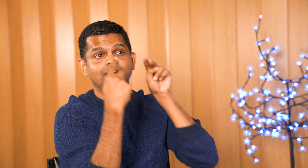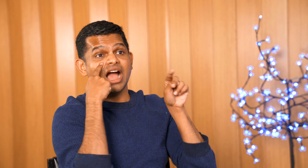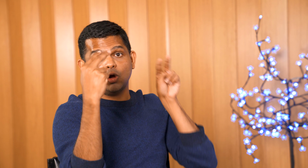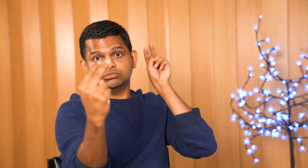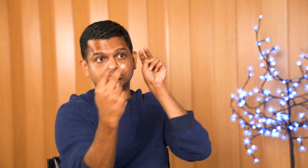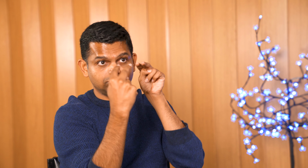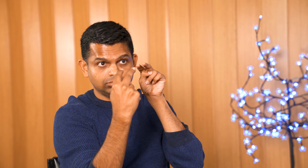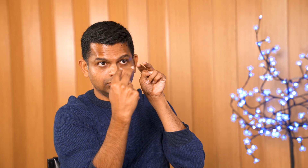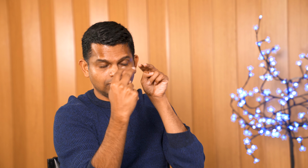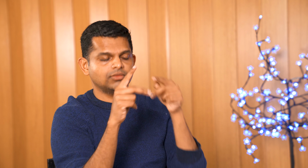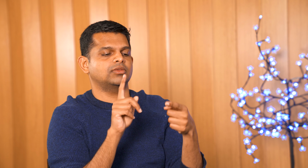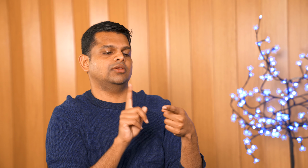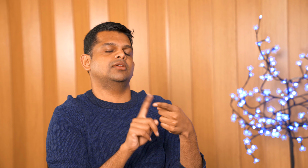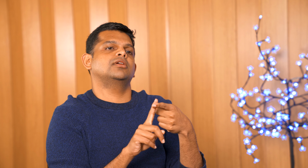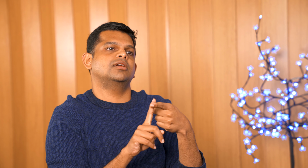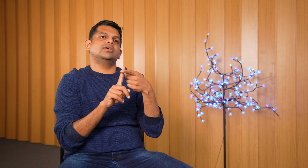with me and look me in the eye.